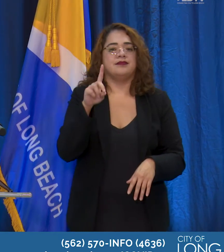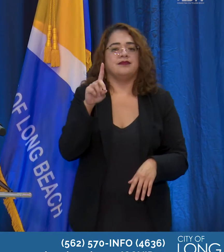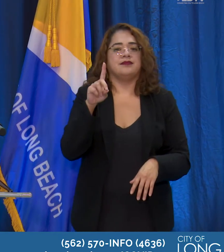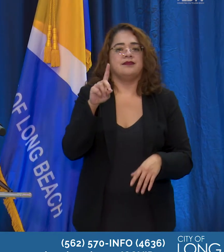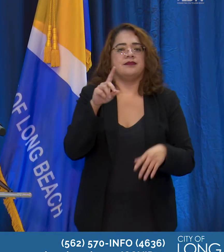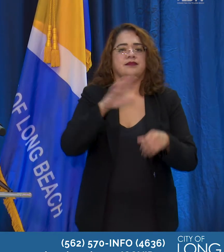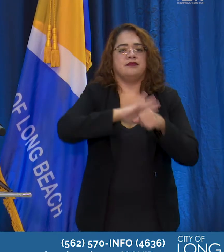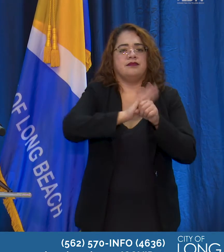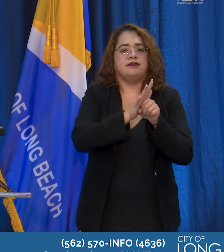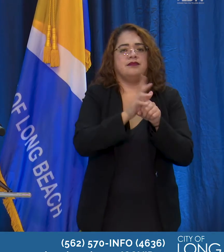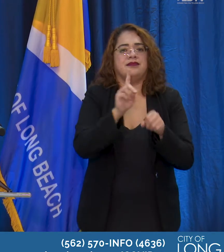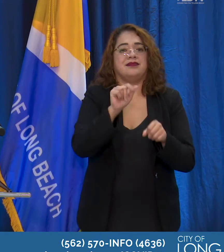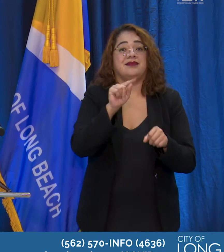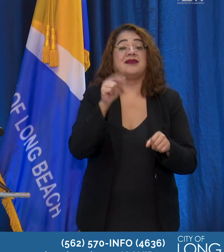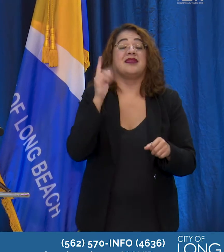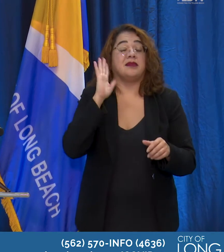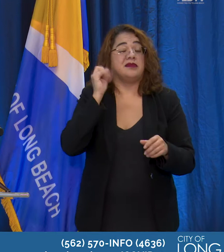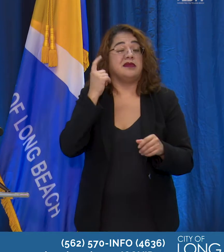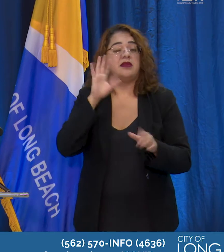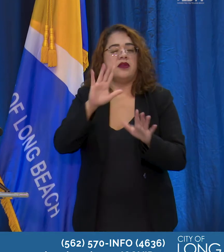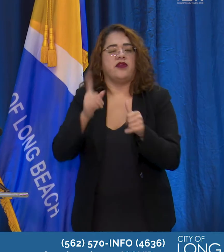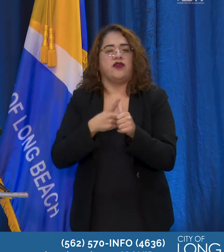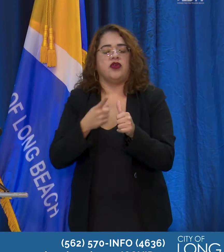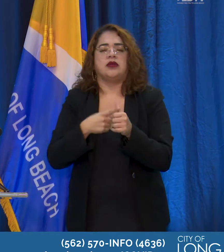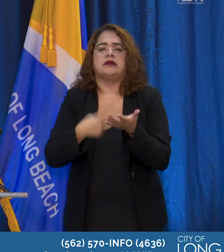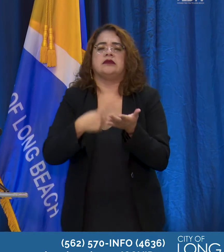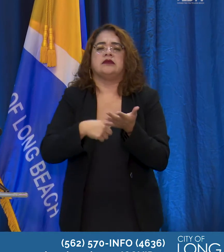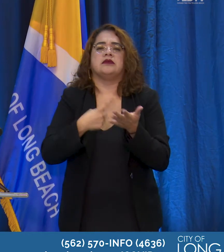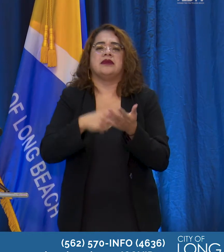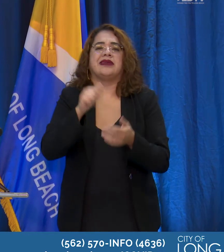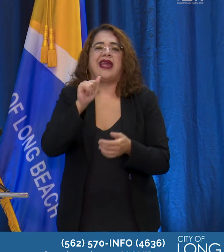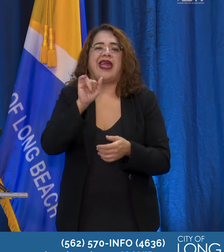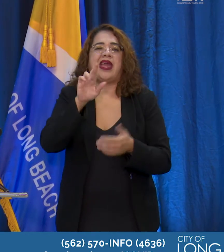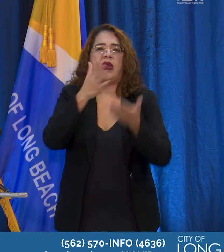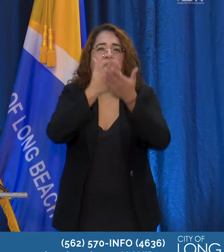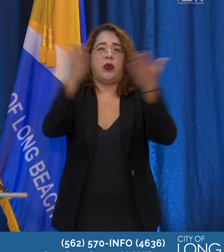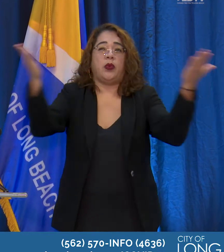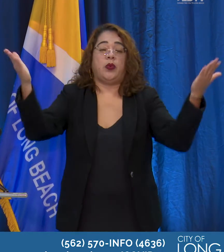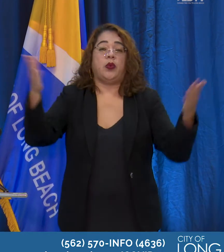air quality worsened by the wildfires. Wildfire smoke can irritate your lungs,